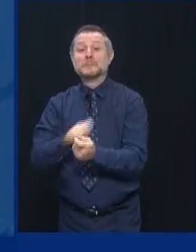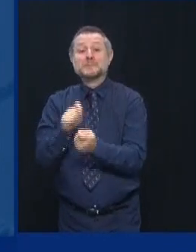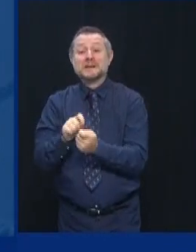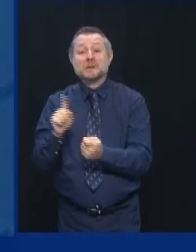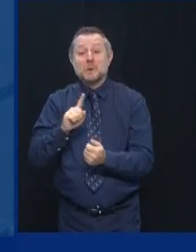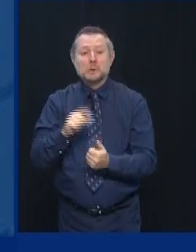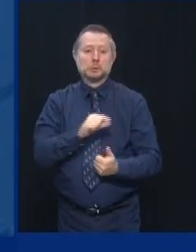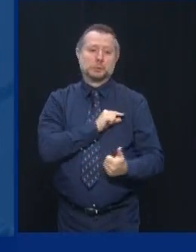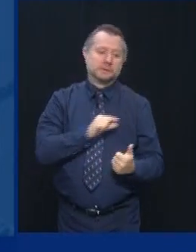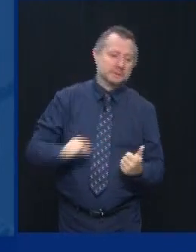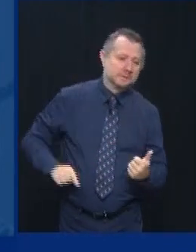WE SAVED LIVES.